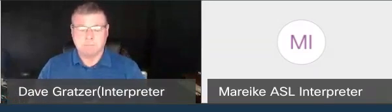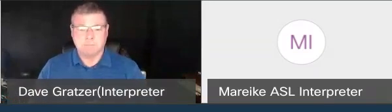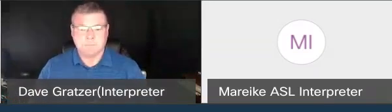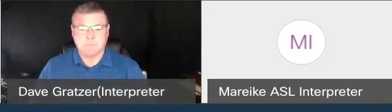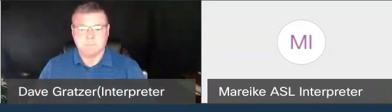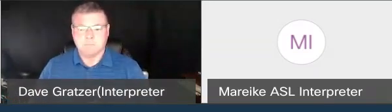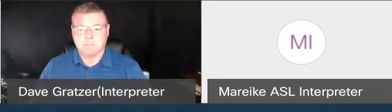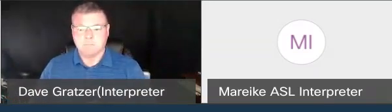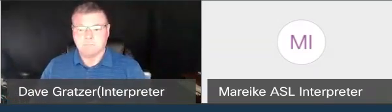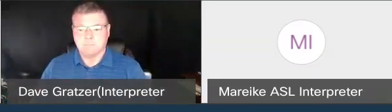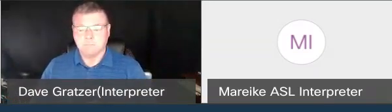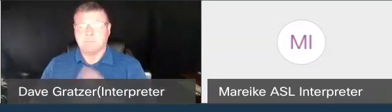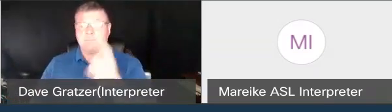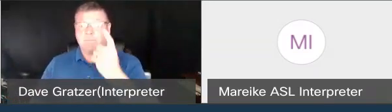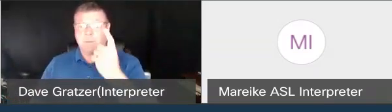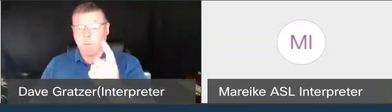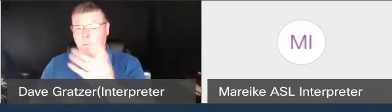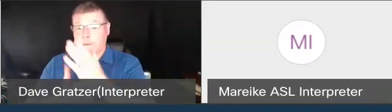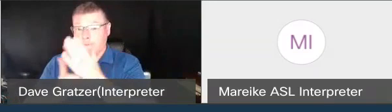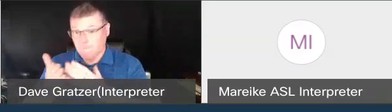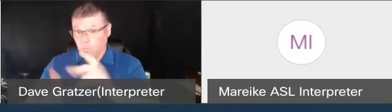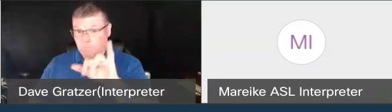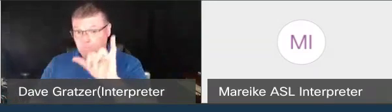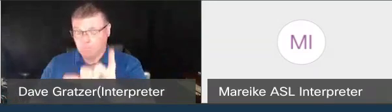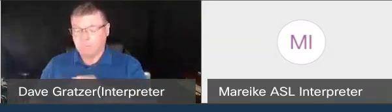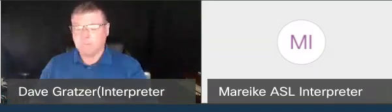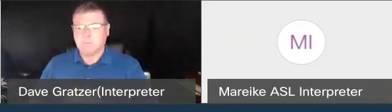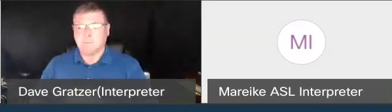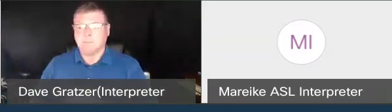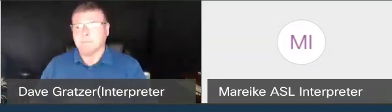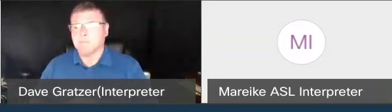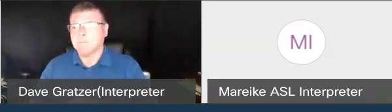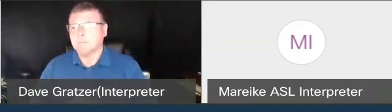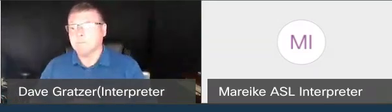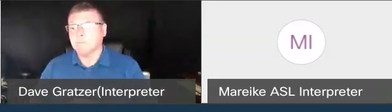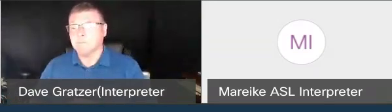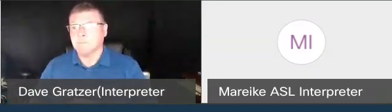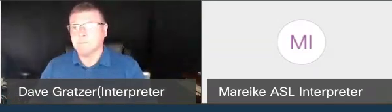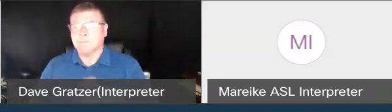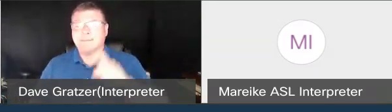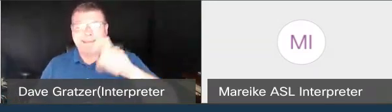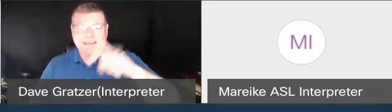Tanis: So one question about that is there has to be, in our program,